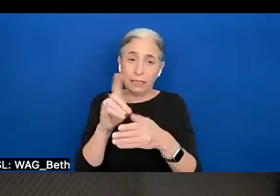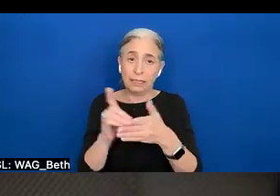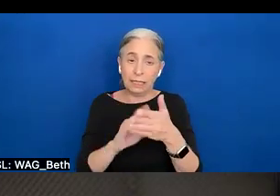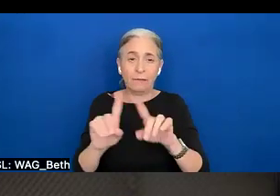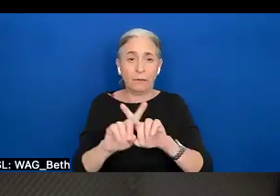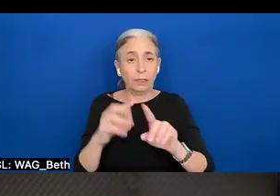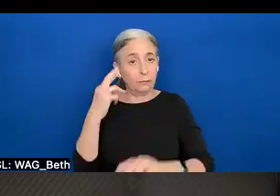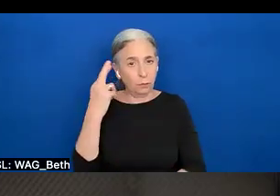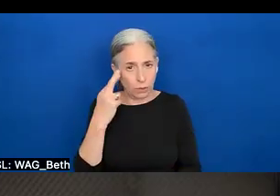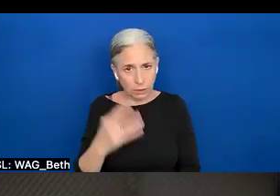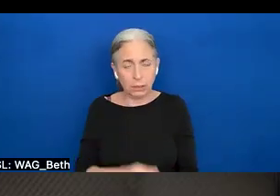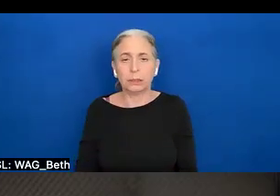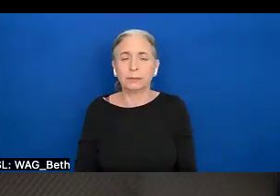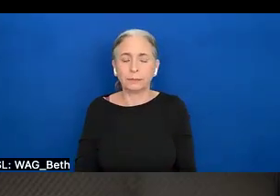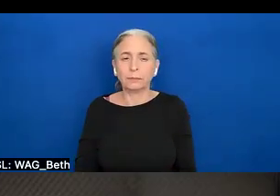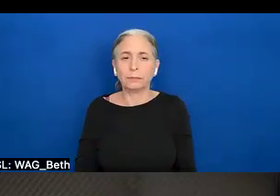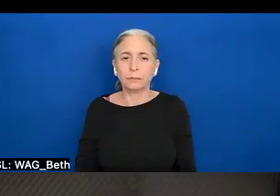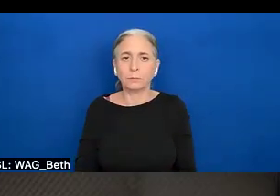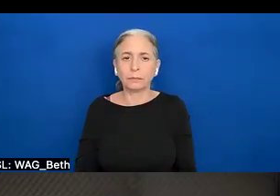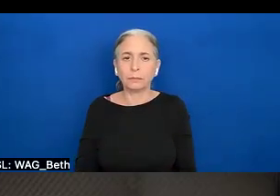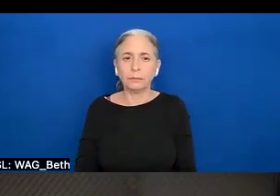in InDesign for different reasons.